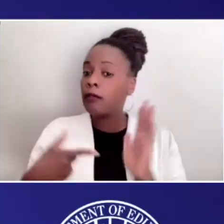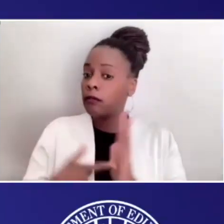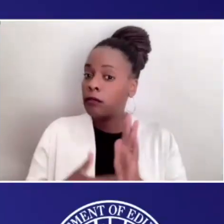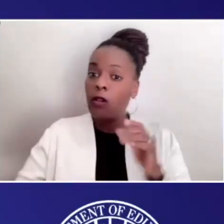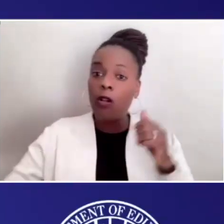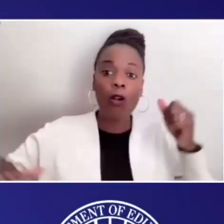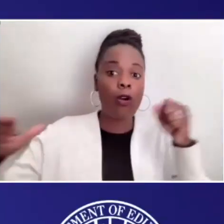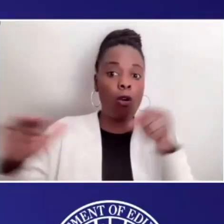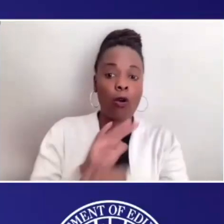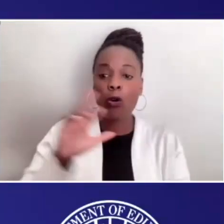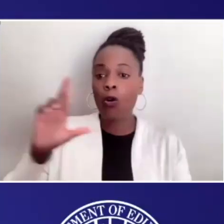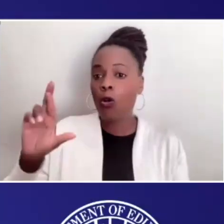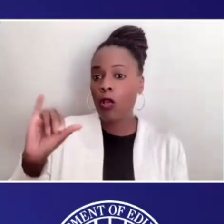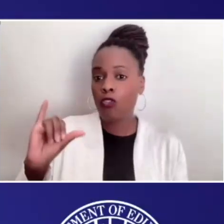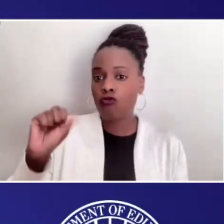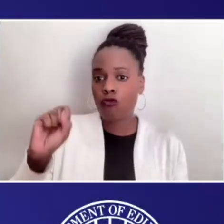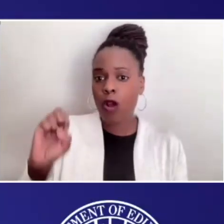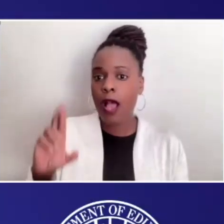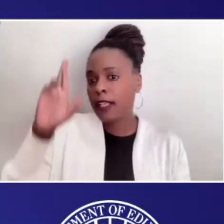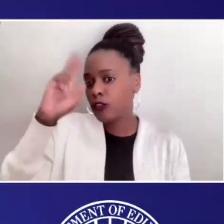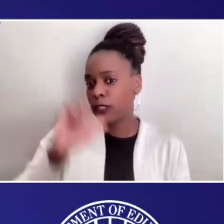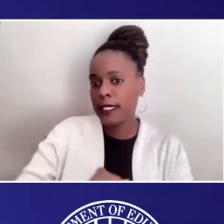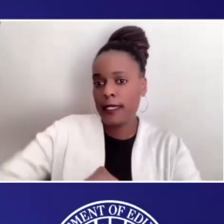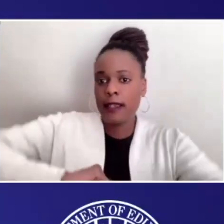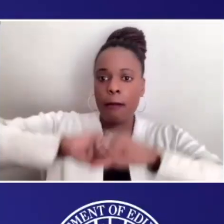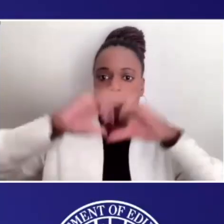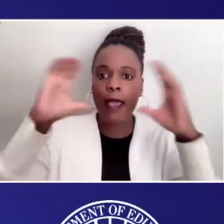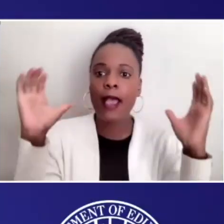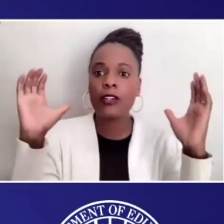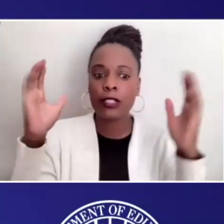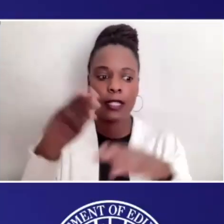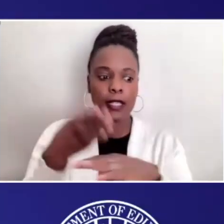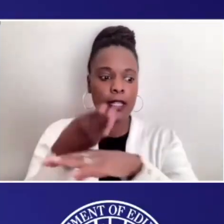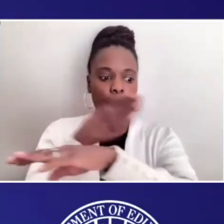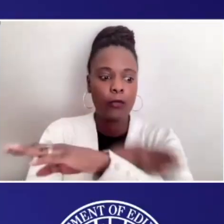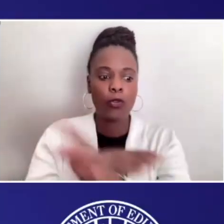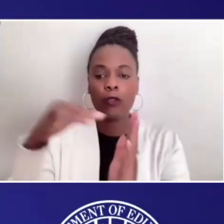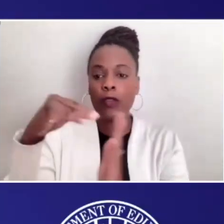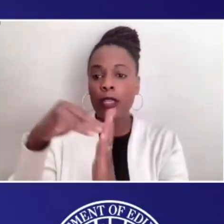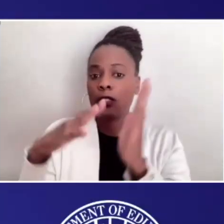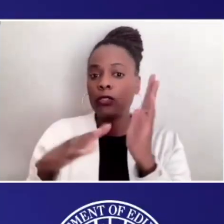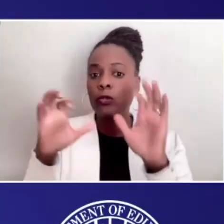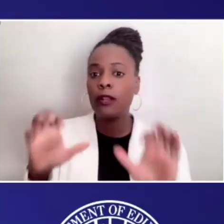Reimagining and Improving Student Education